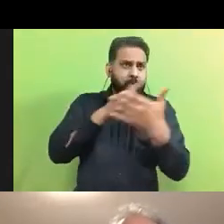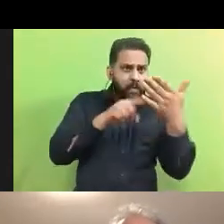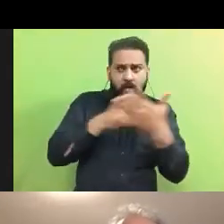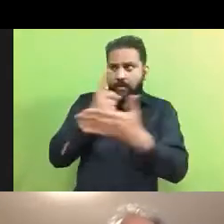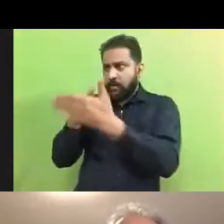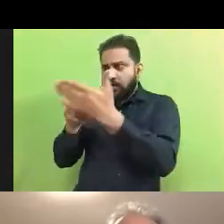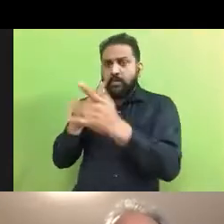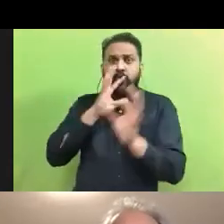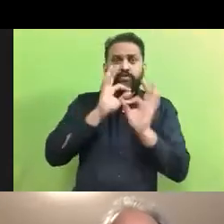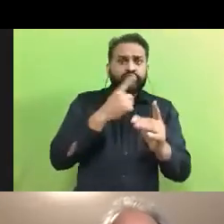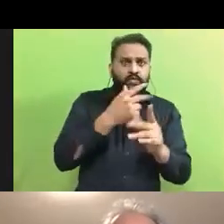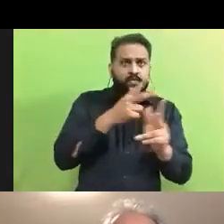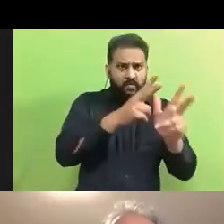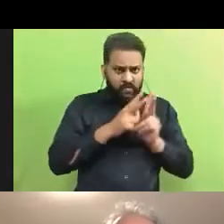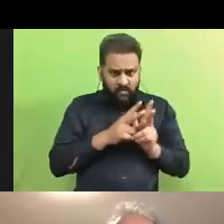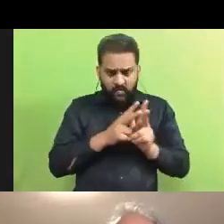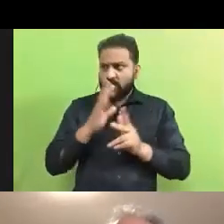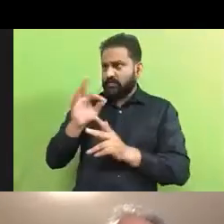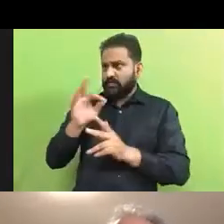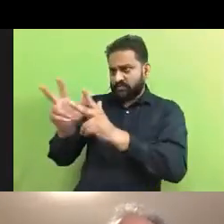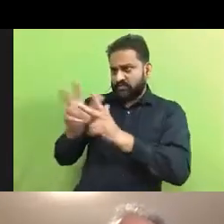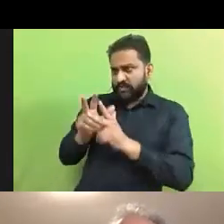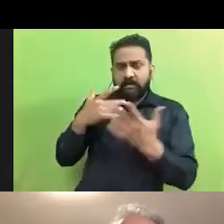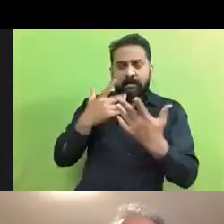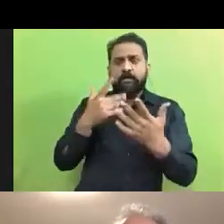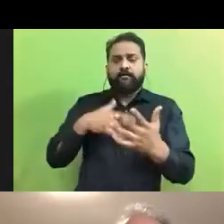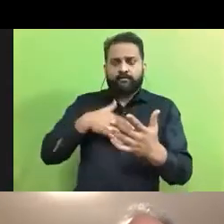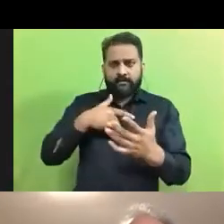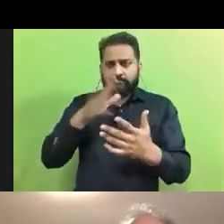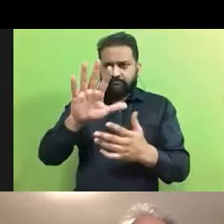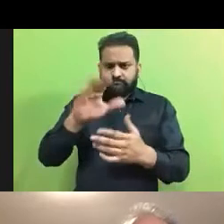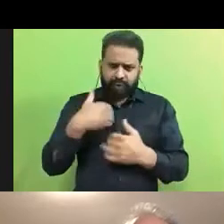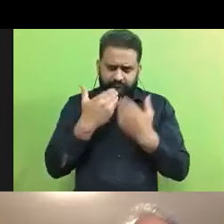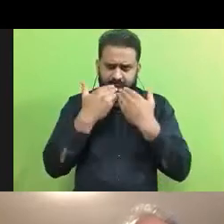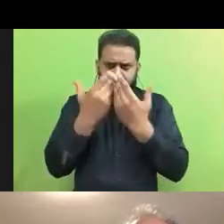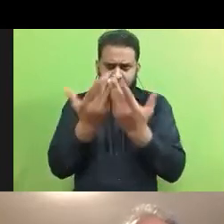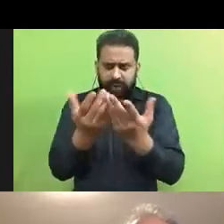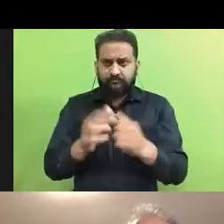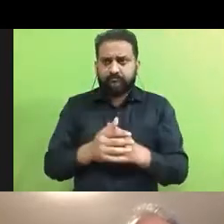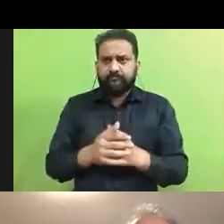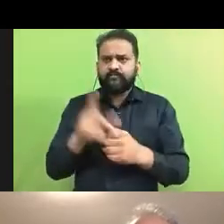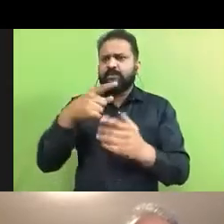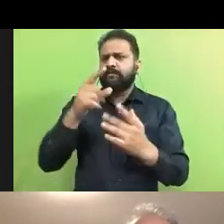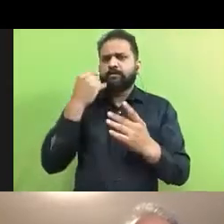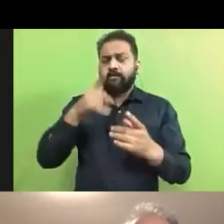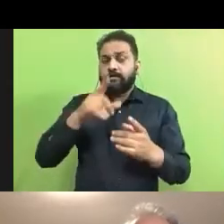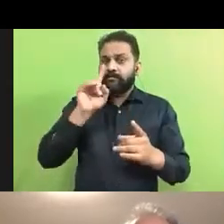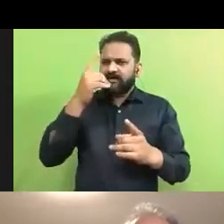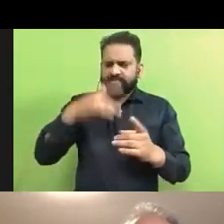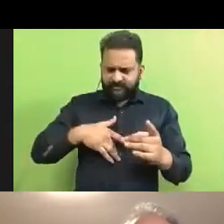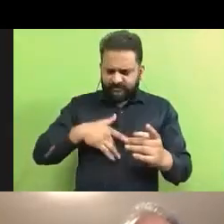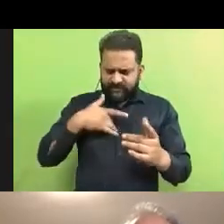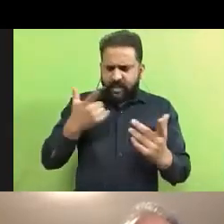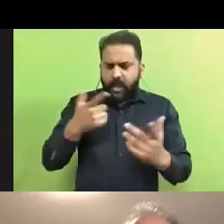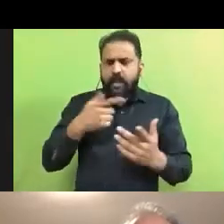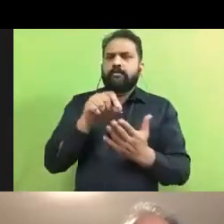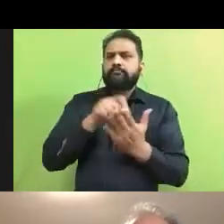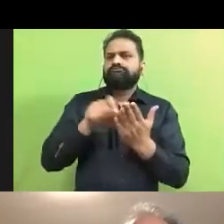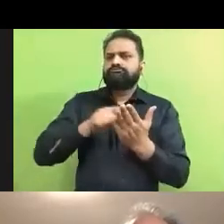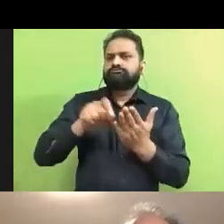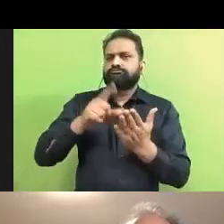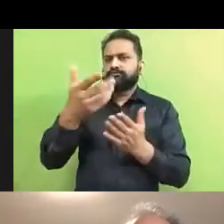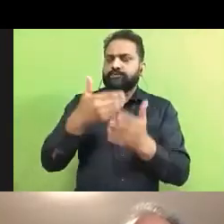something just feel it and i said that write down your first reaction first reaction that whether